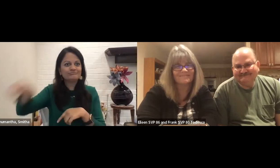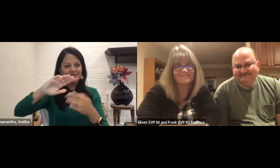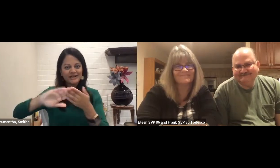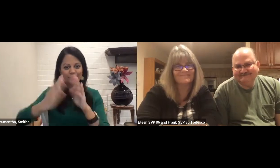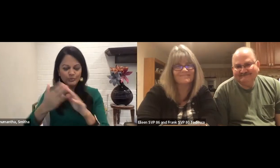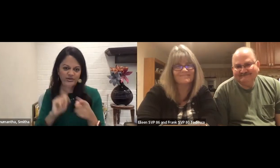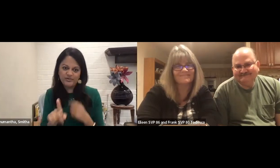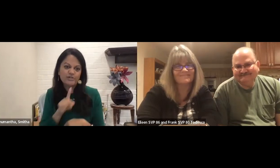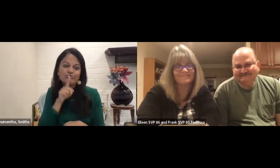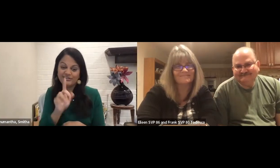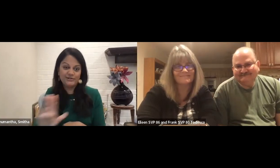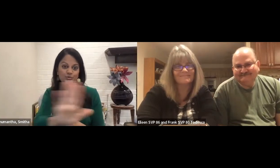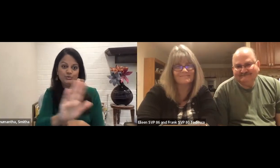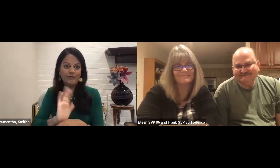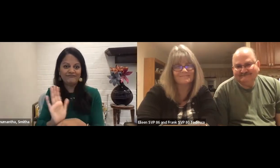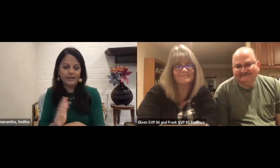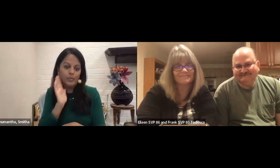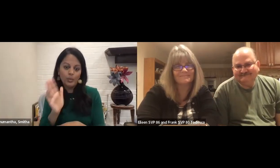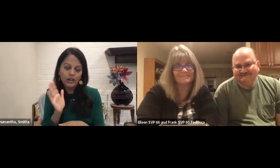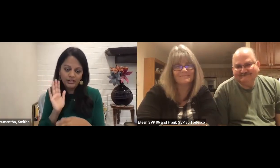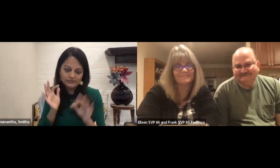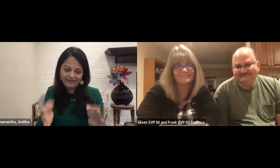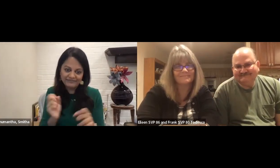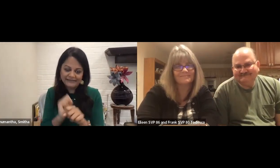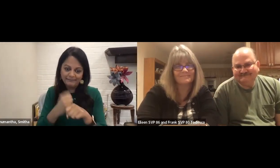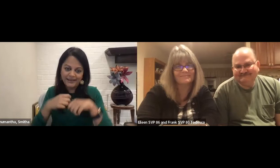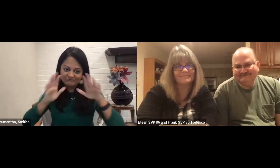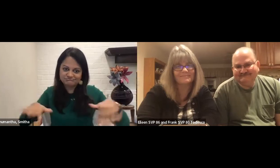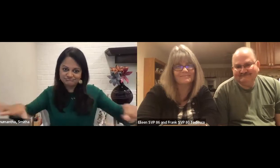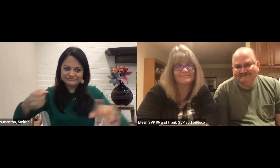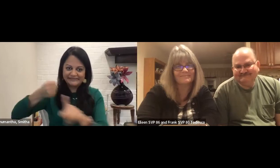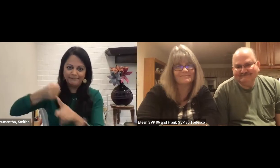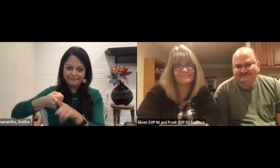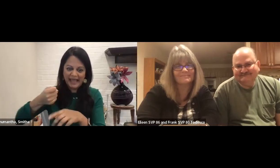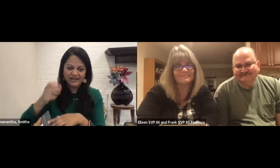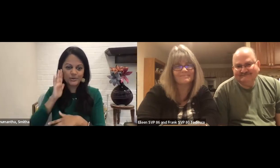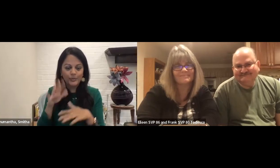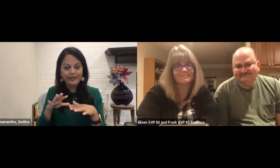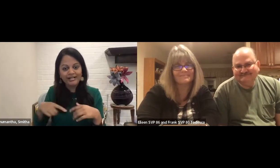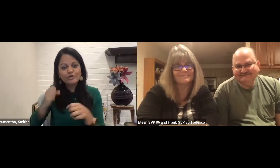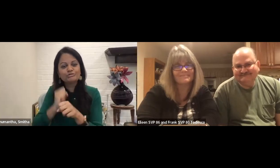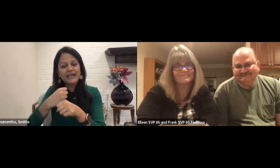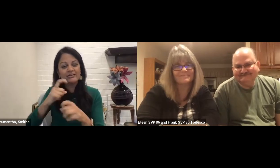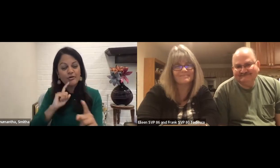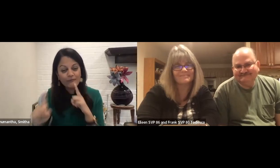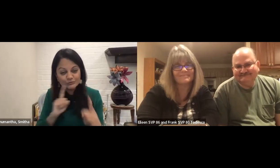You know, it's not always easy to open up to the community, but I think that your film will definitely make a huge impact.